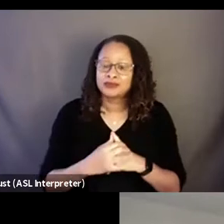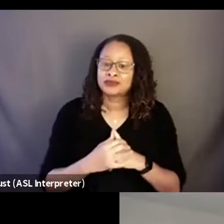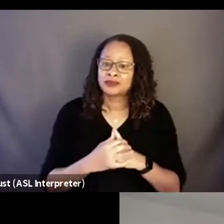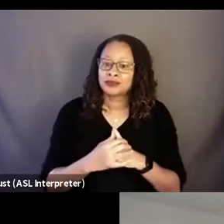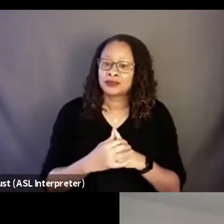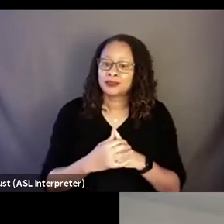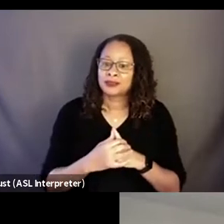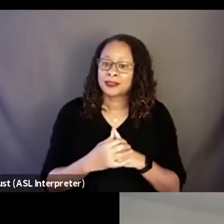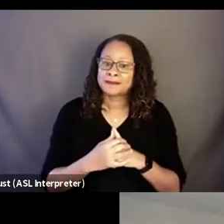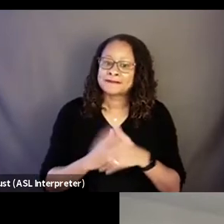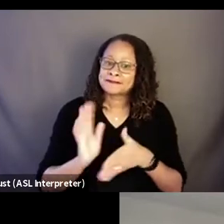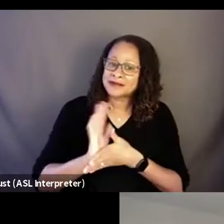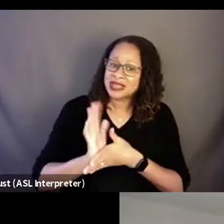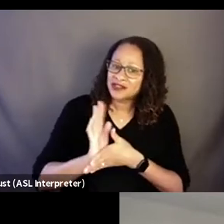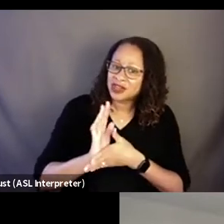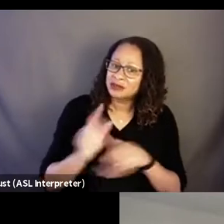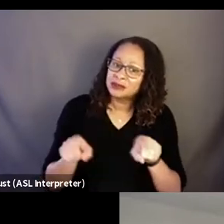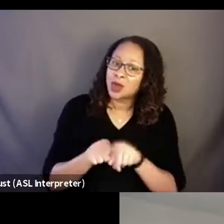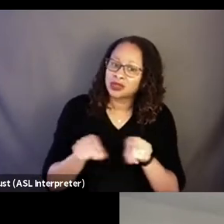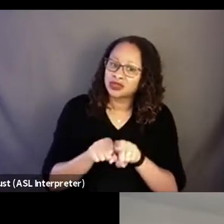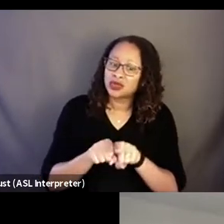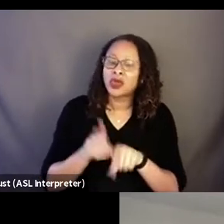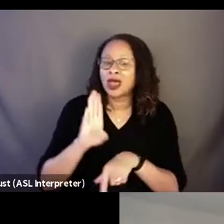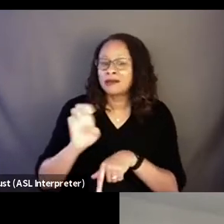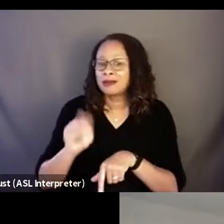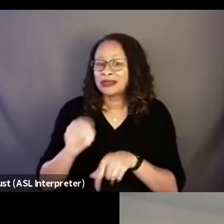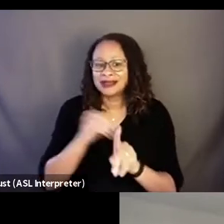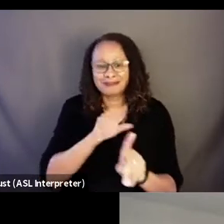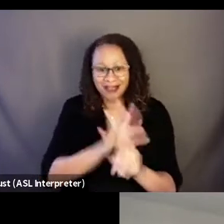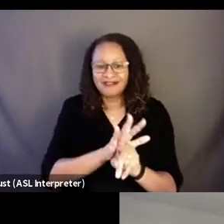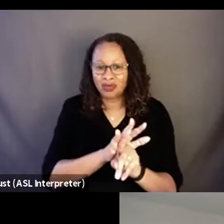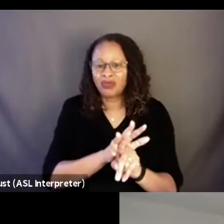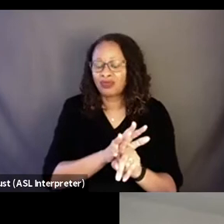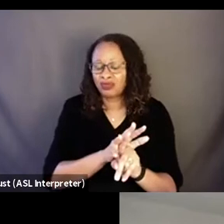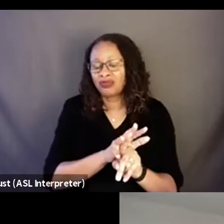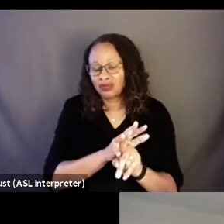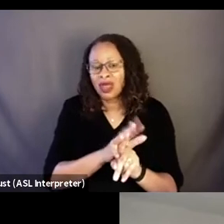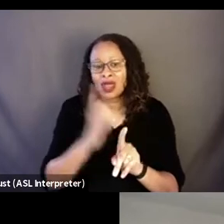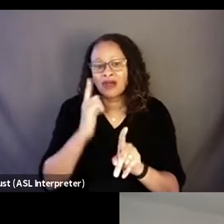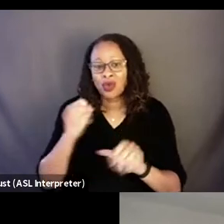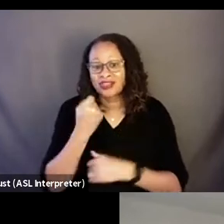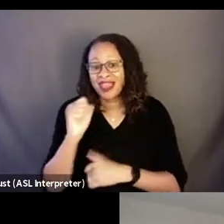So the film has also been impactful, I think, for the activists on a political level,